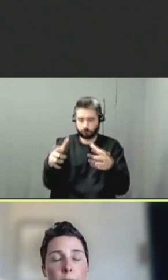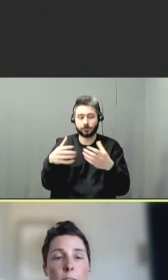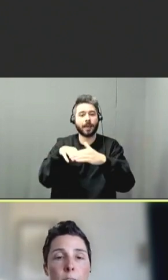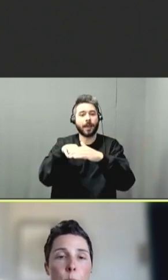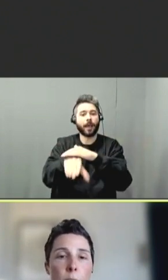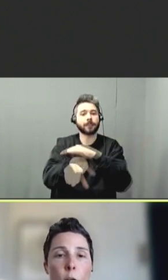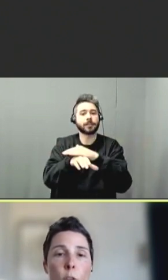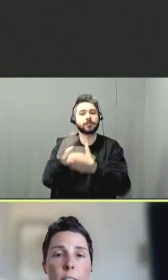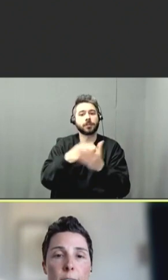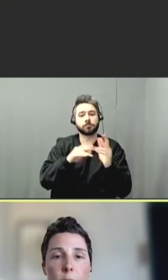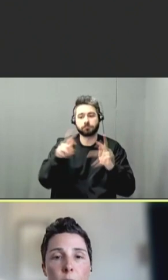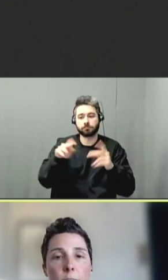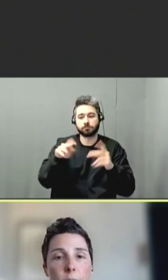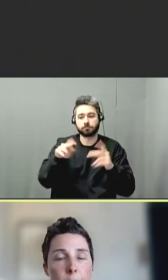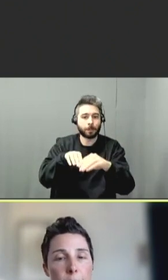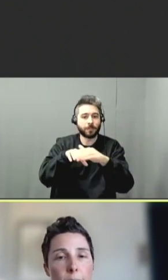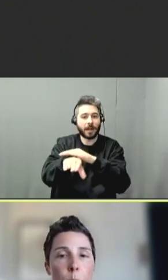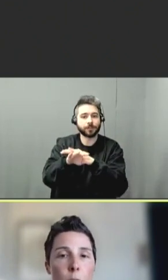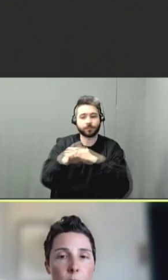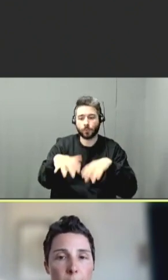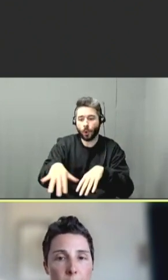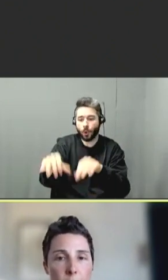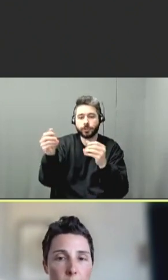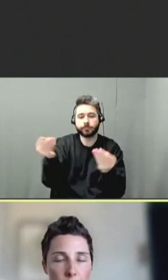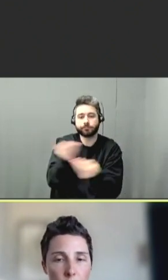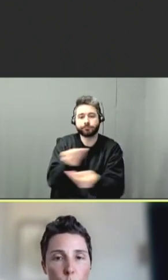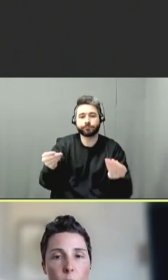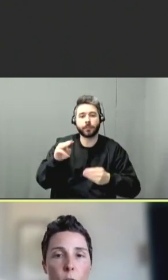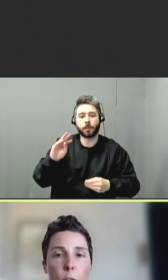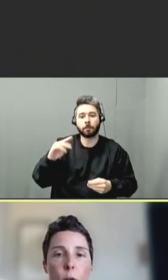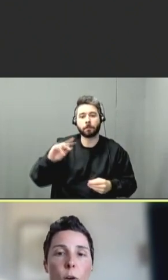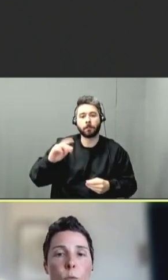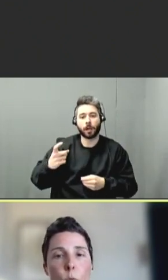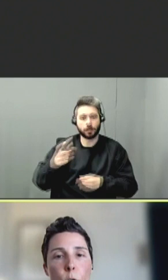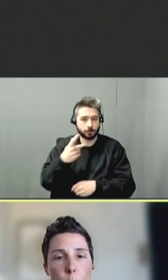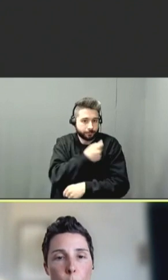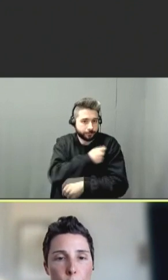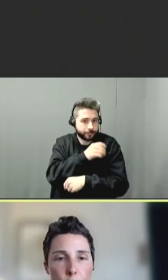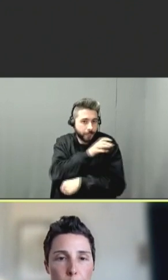access by hosting and facilitating Mpox vaccine clinics, whether on their own or in partnership